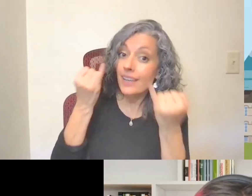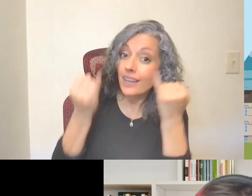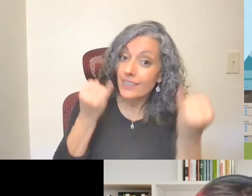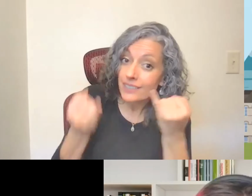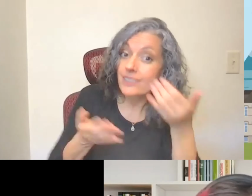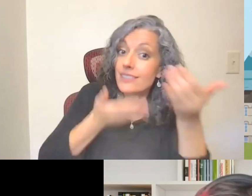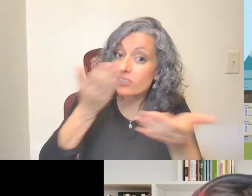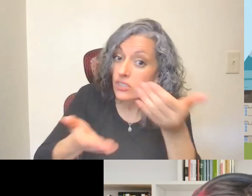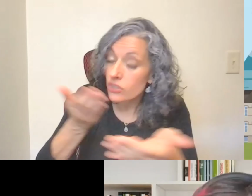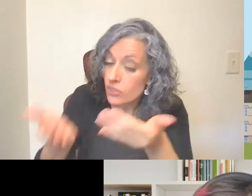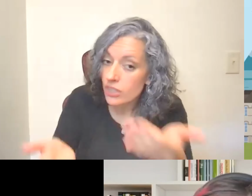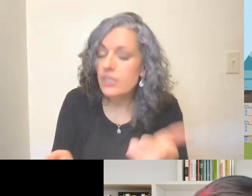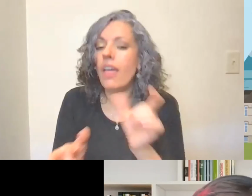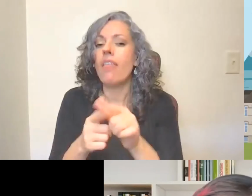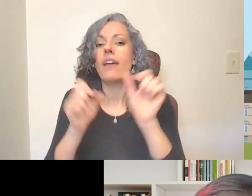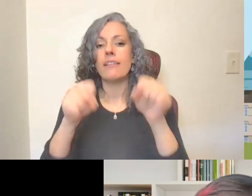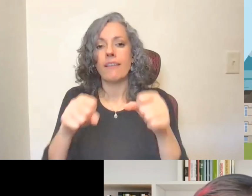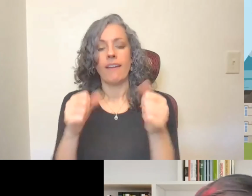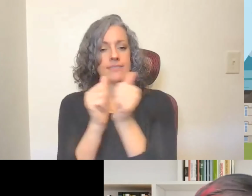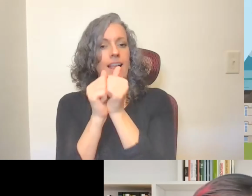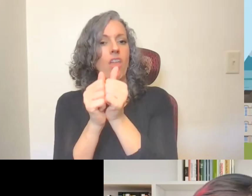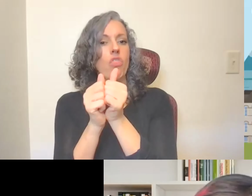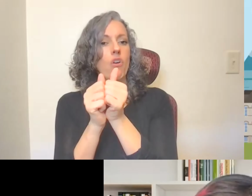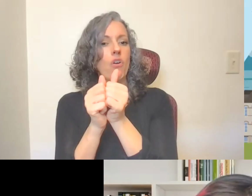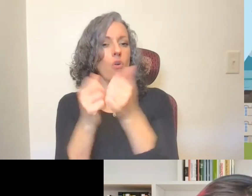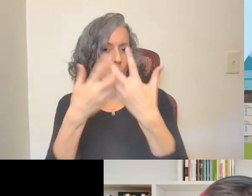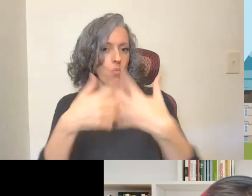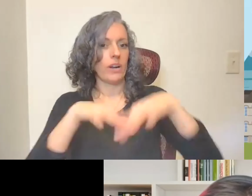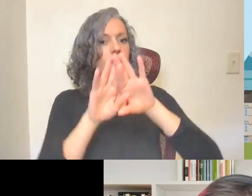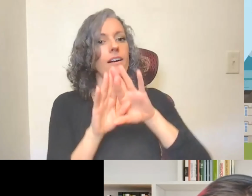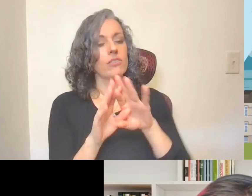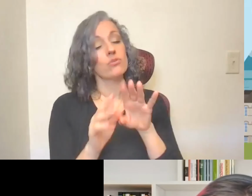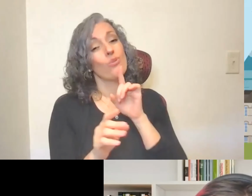then we can check together, you know? So this is why it's, again, about communication maybe some